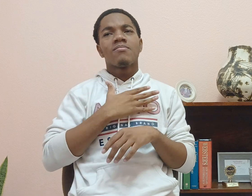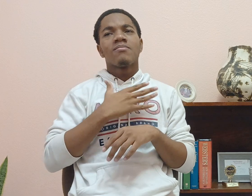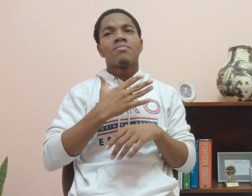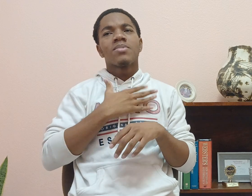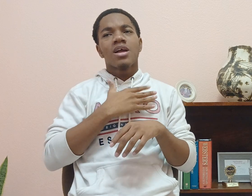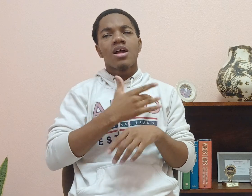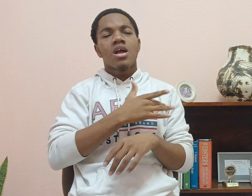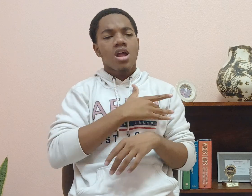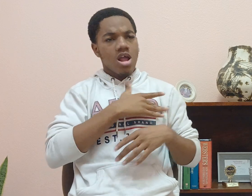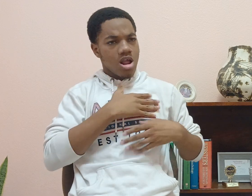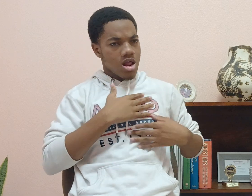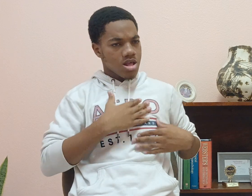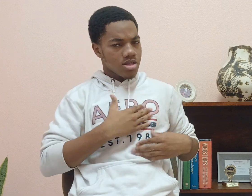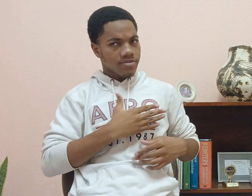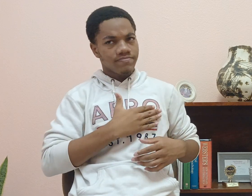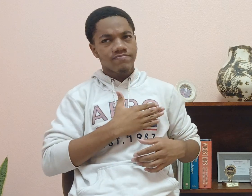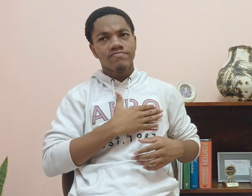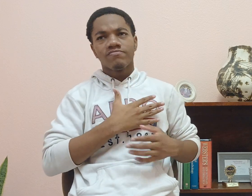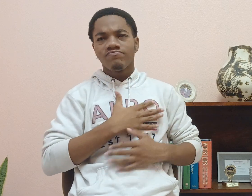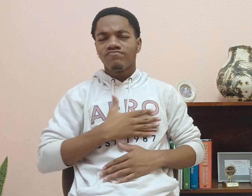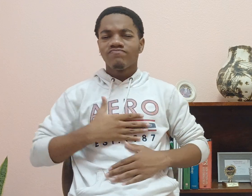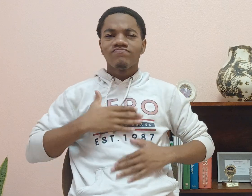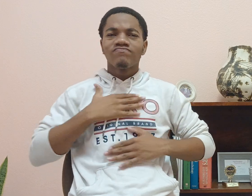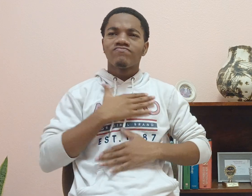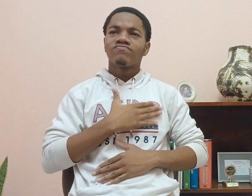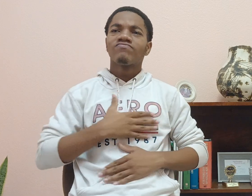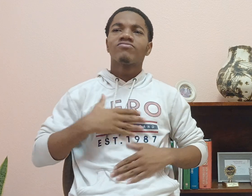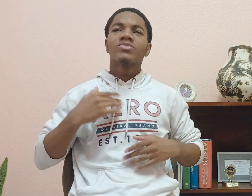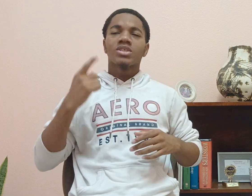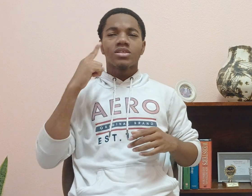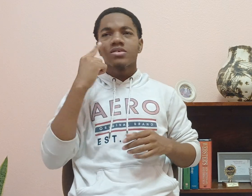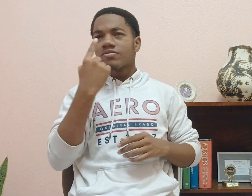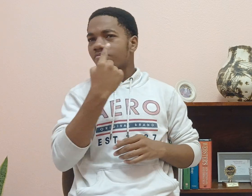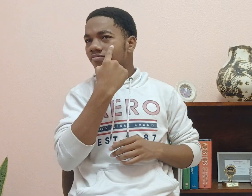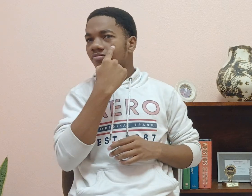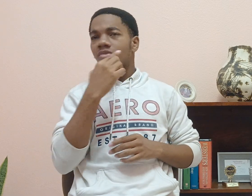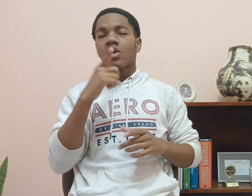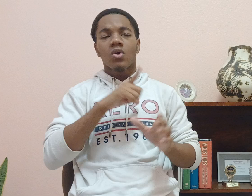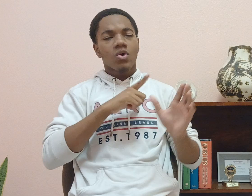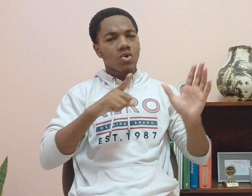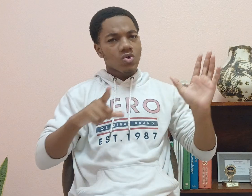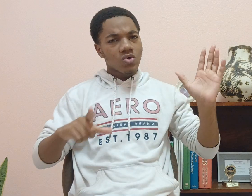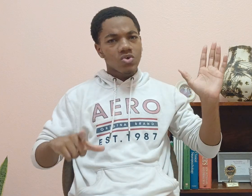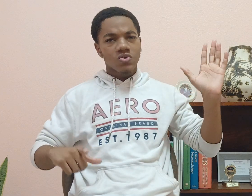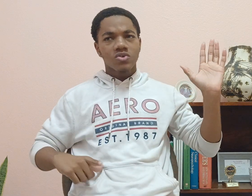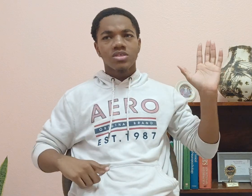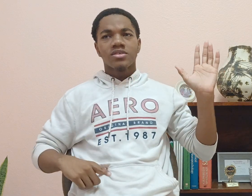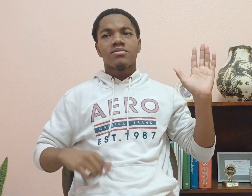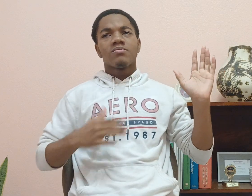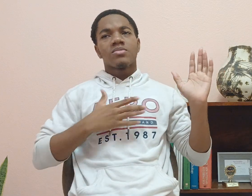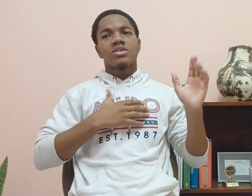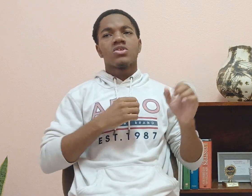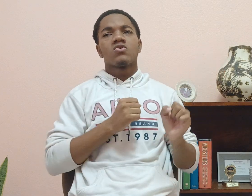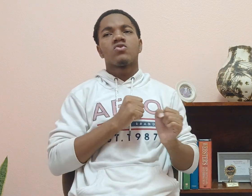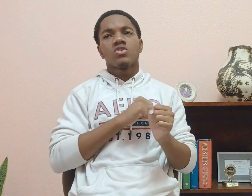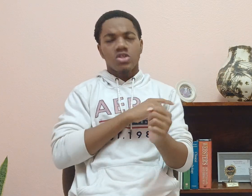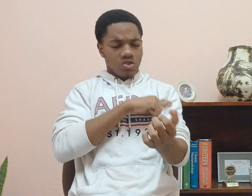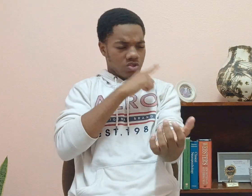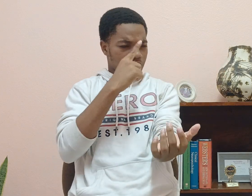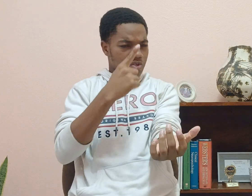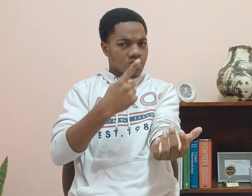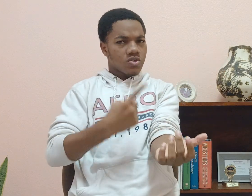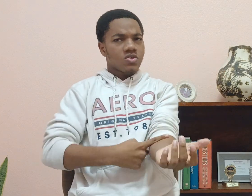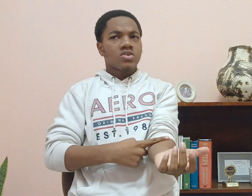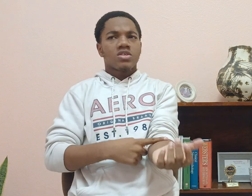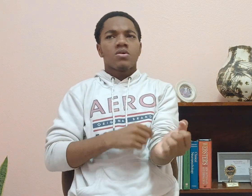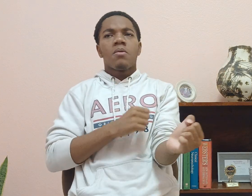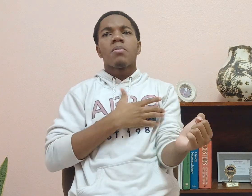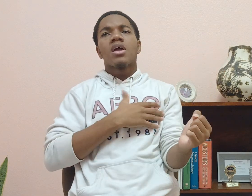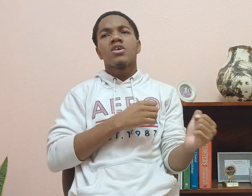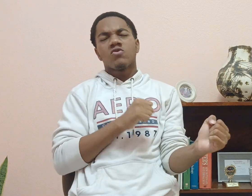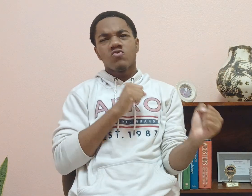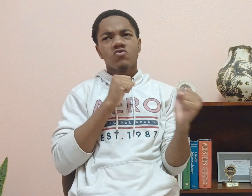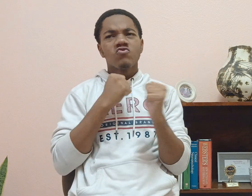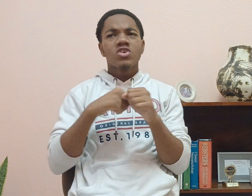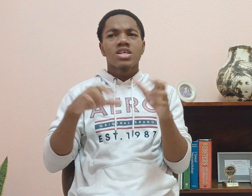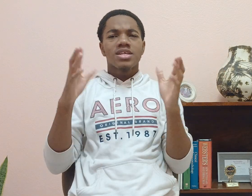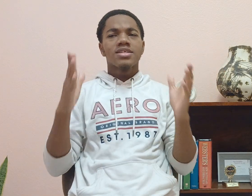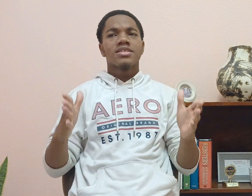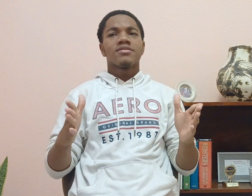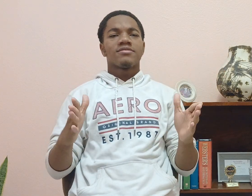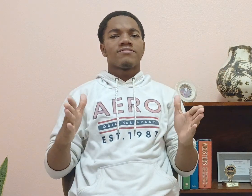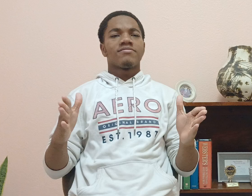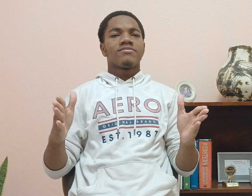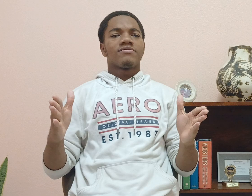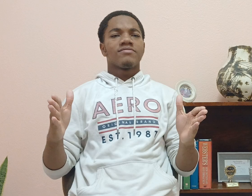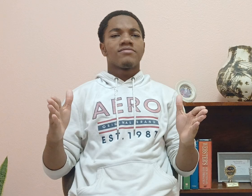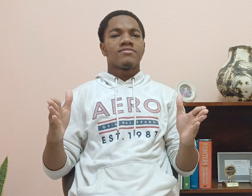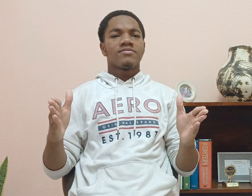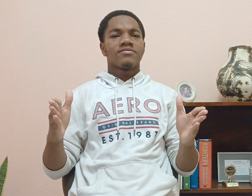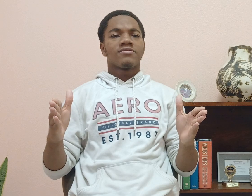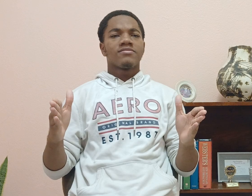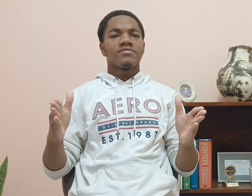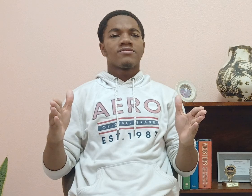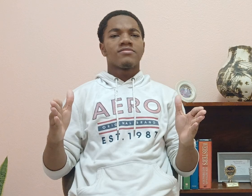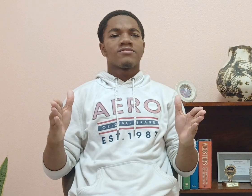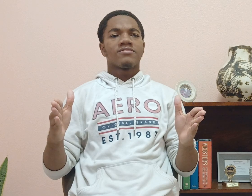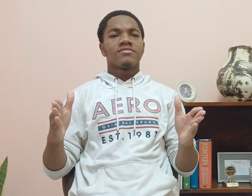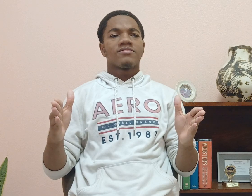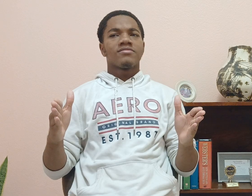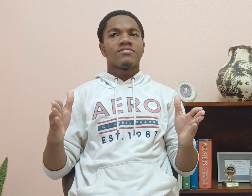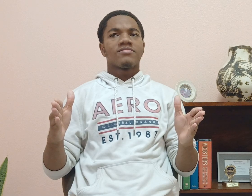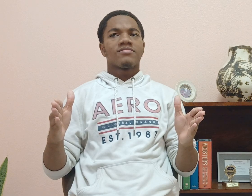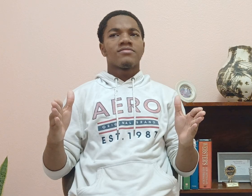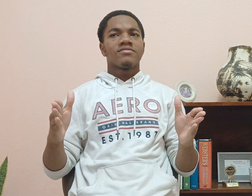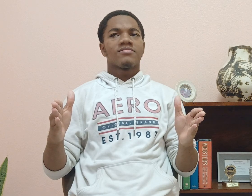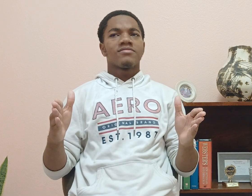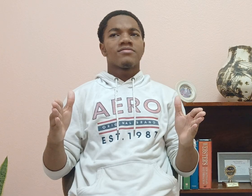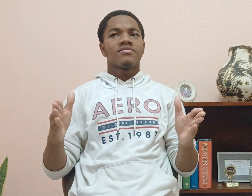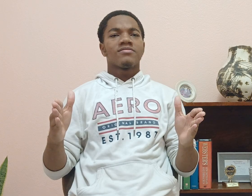be pleasing in your sight, Lord, my Rock and my Redeemer.